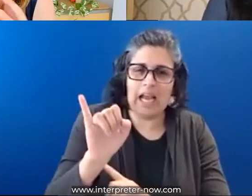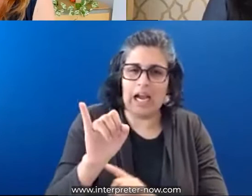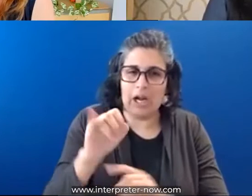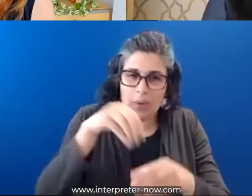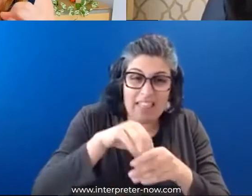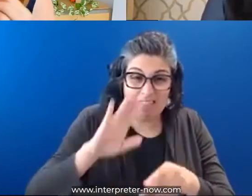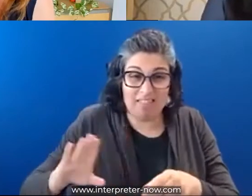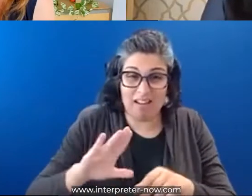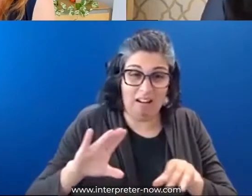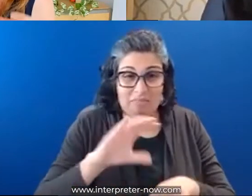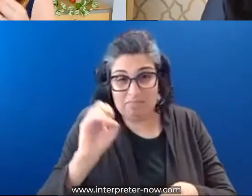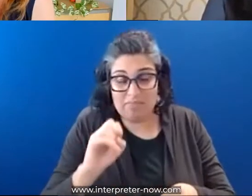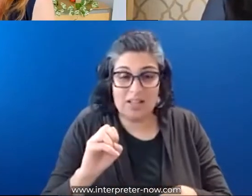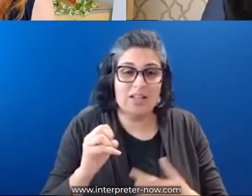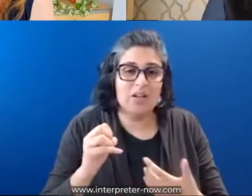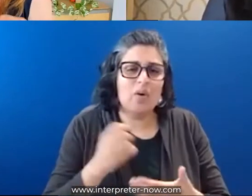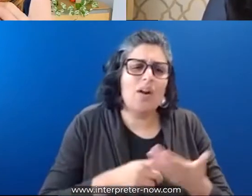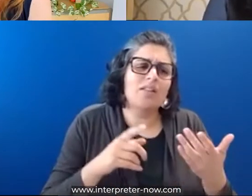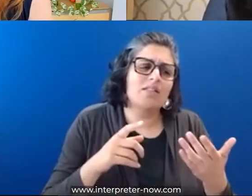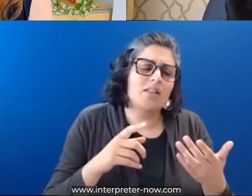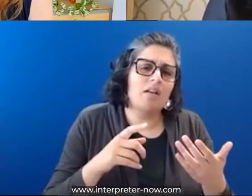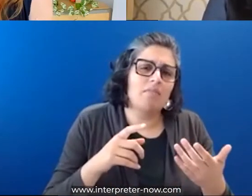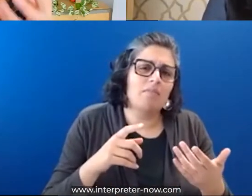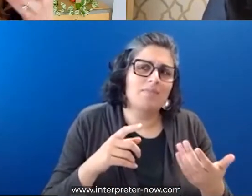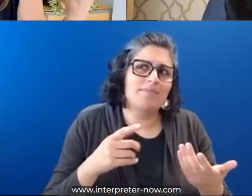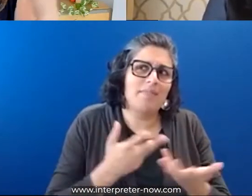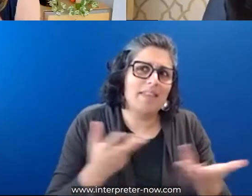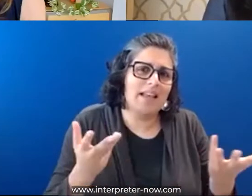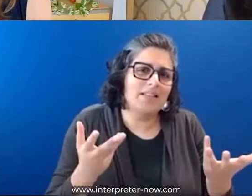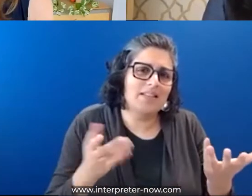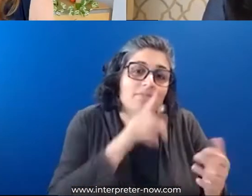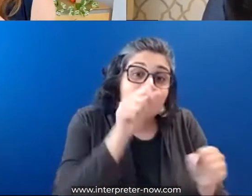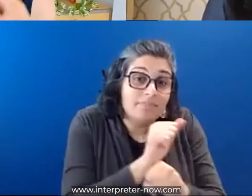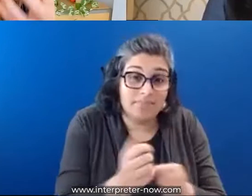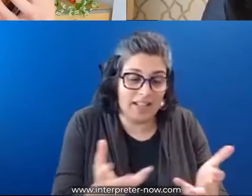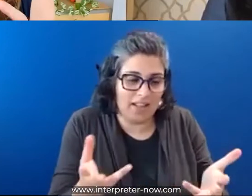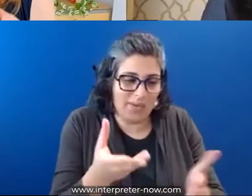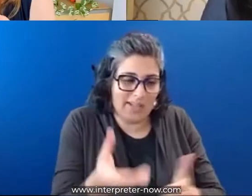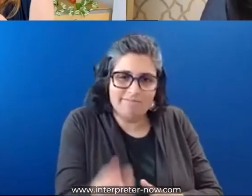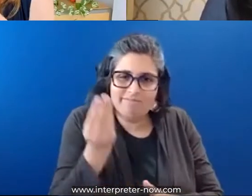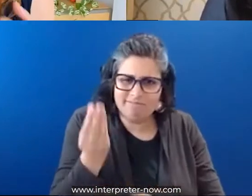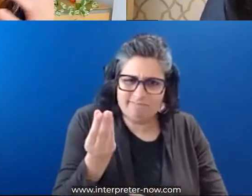What are some practical things that we can take from what you're doing at the legislative